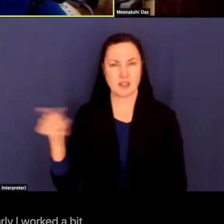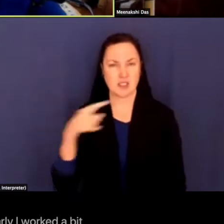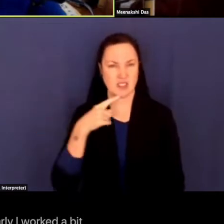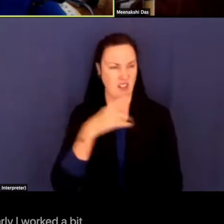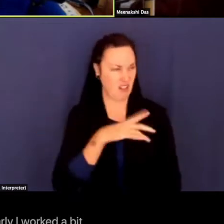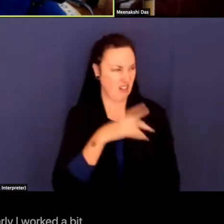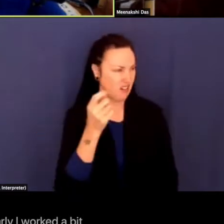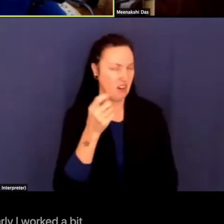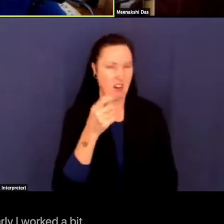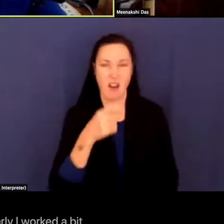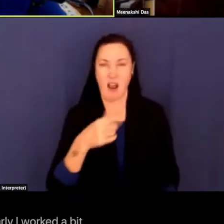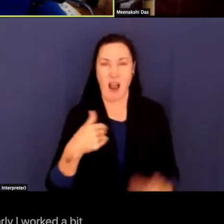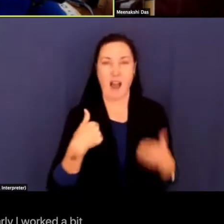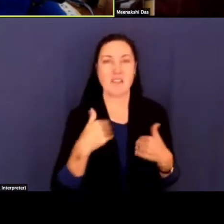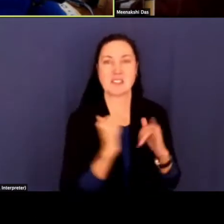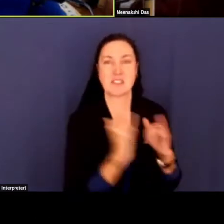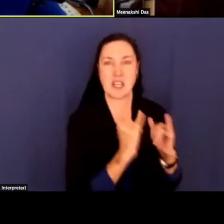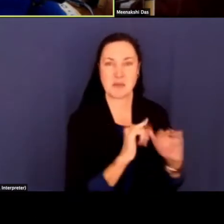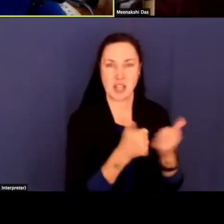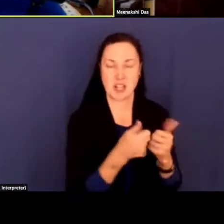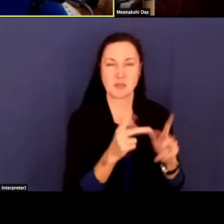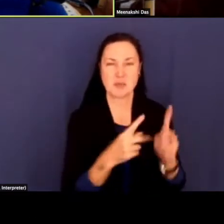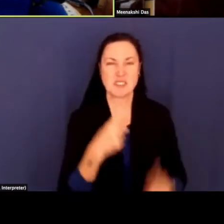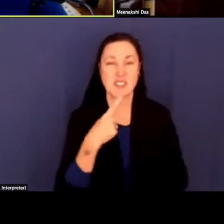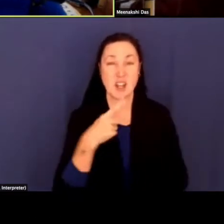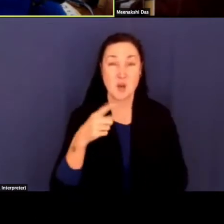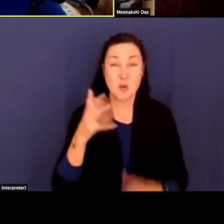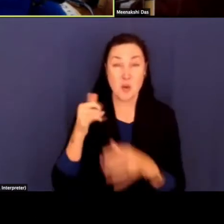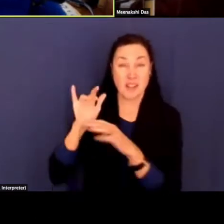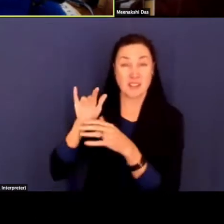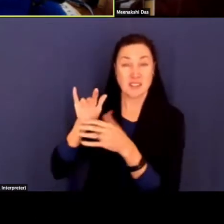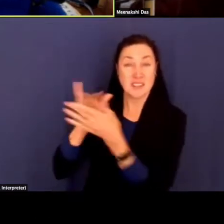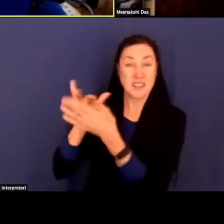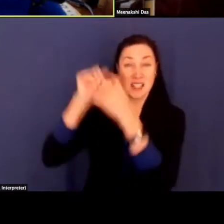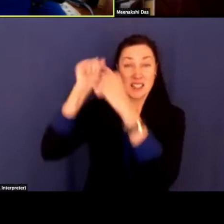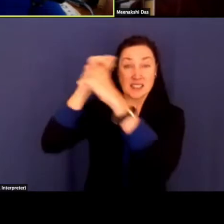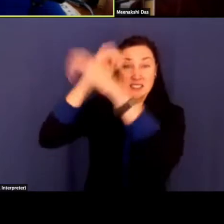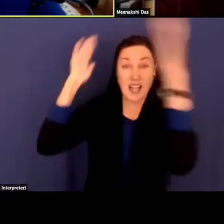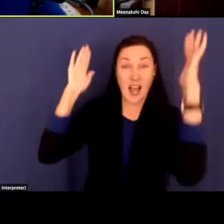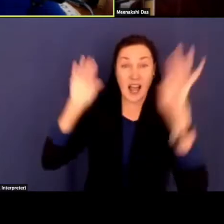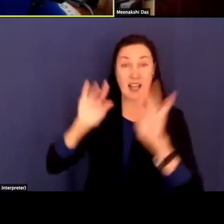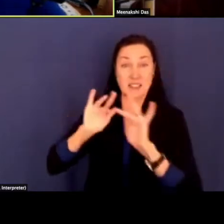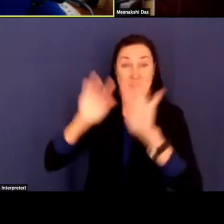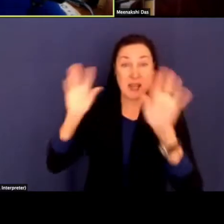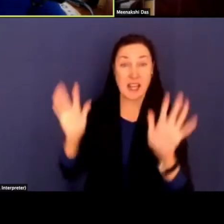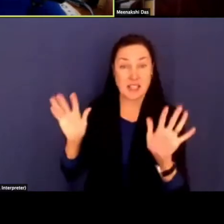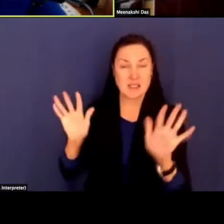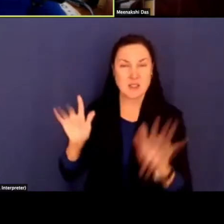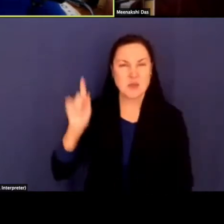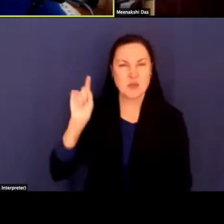see the sky and she said no you don't and here's why and she showed her research and how she does